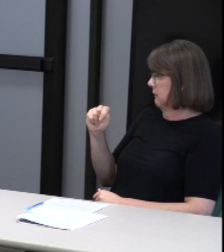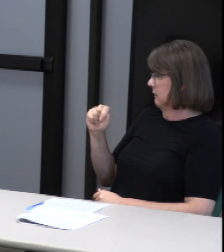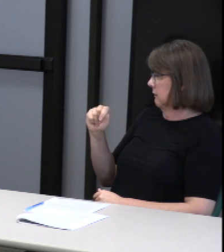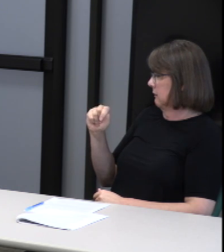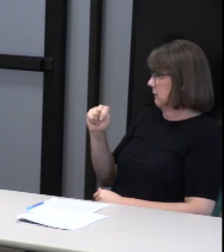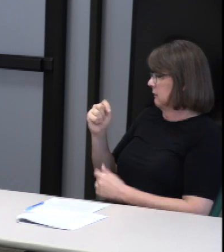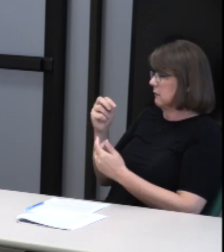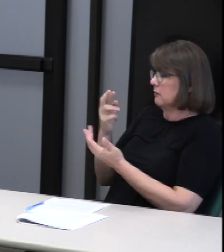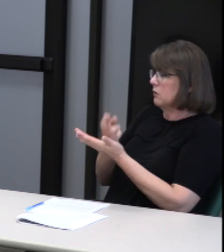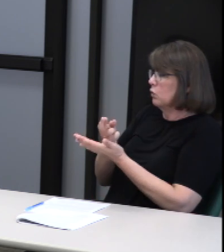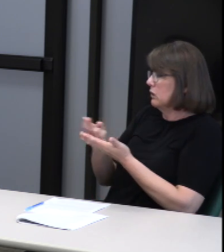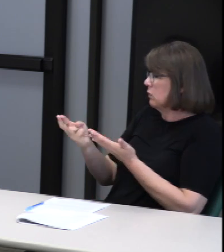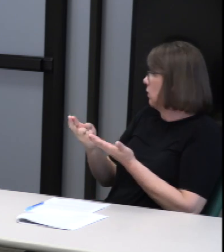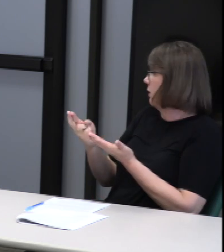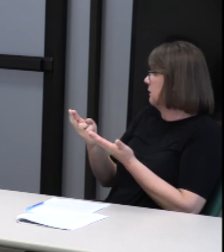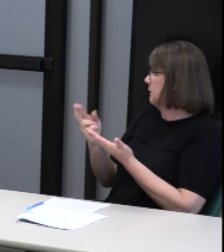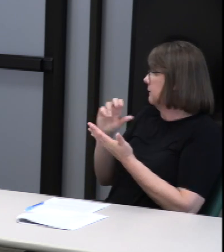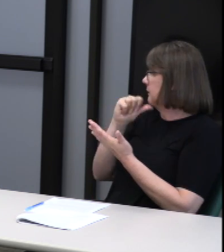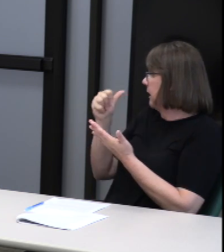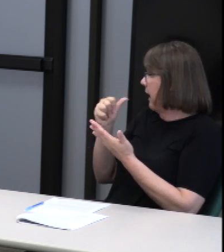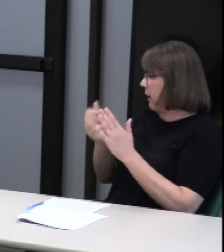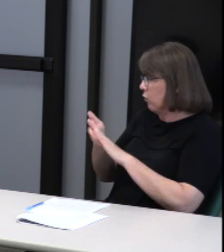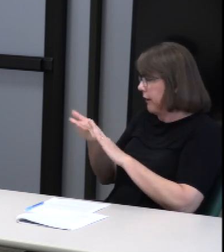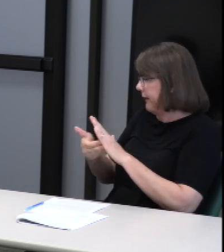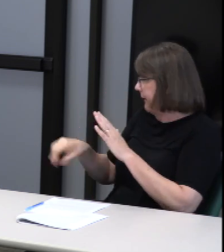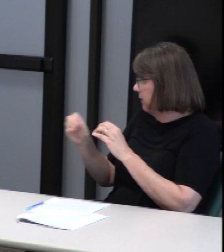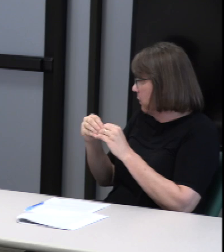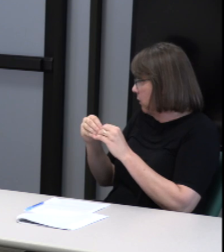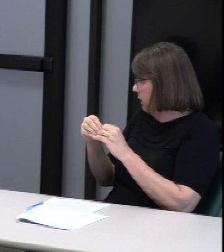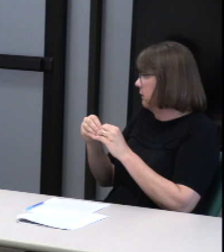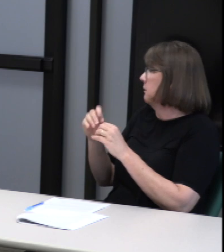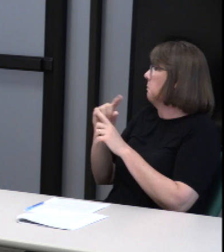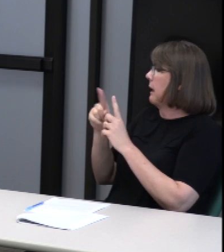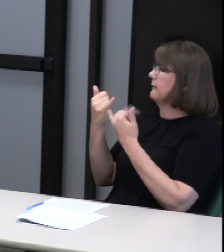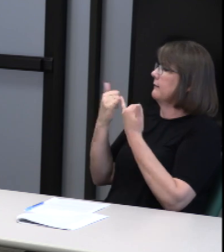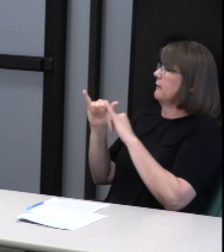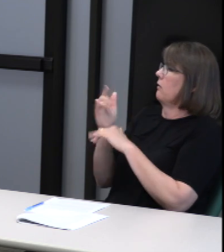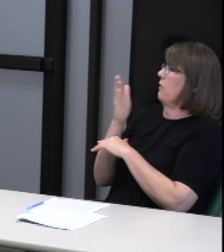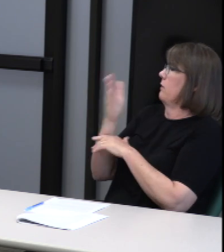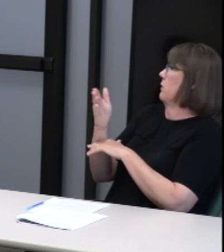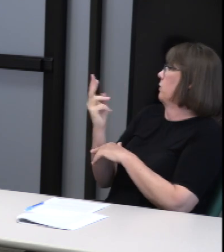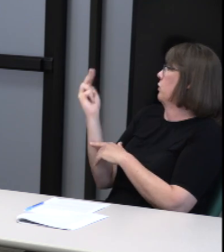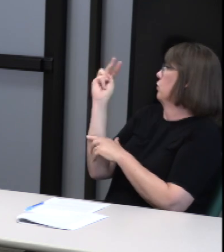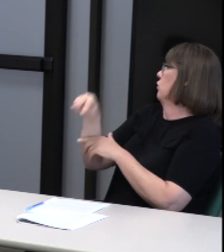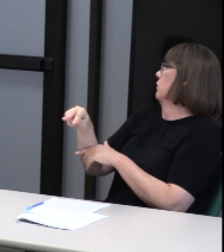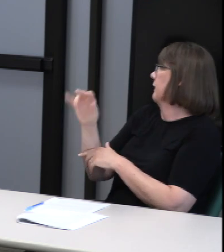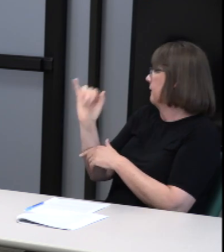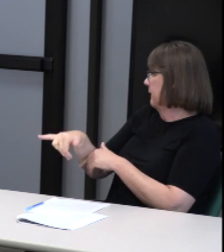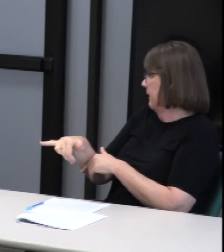There's a website for PEPnet. A lot of resources. Even though PEPnet itself is no longer functioning.